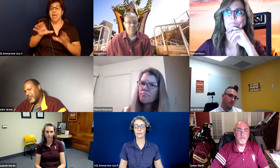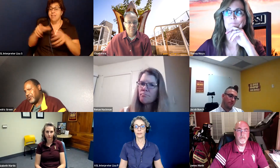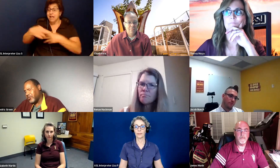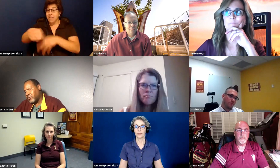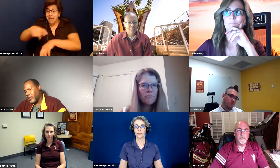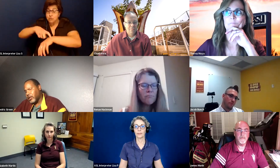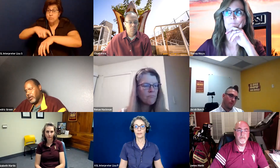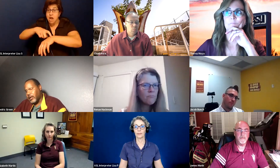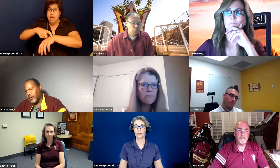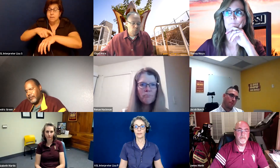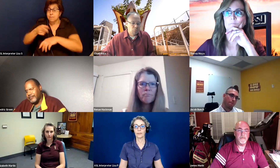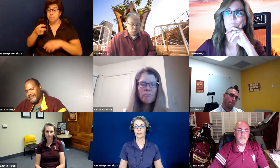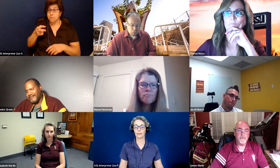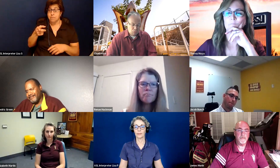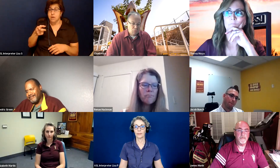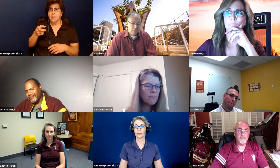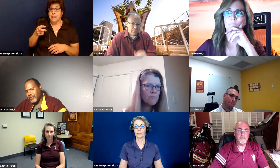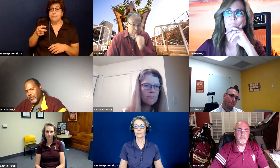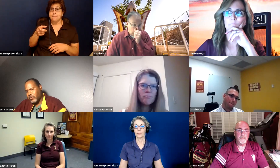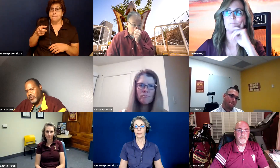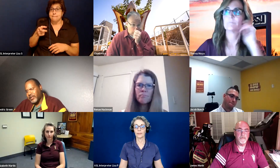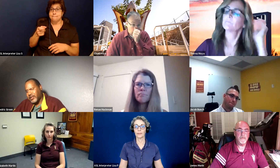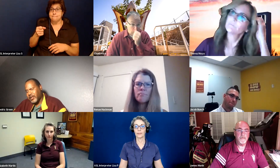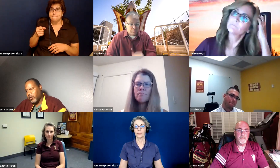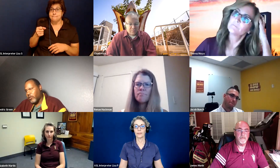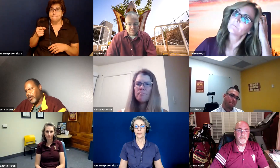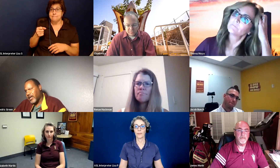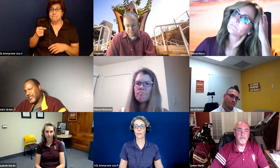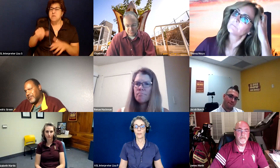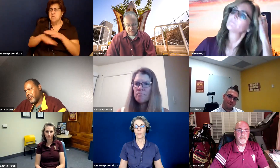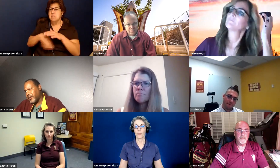to go over concepts that we learned from the software.